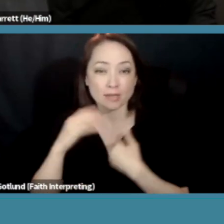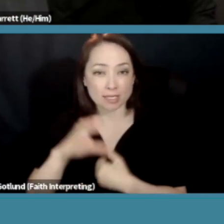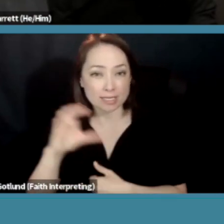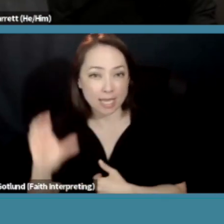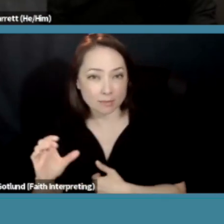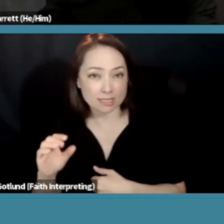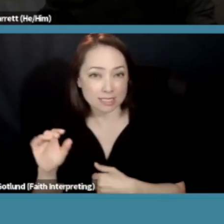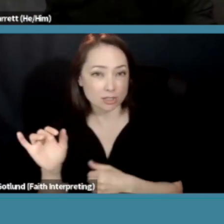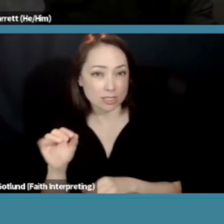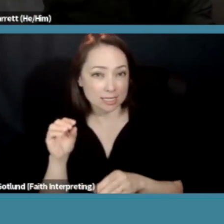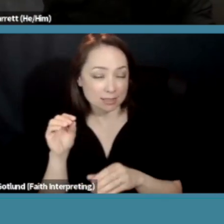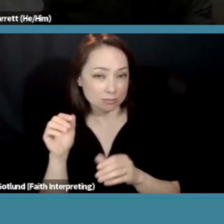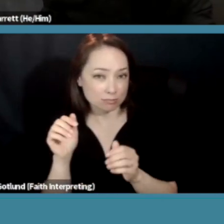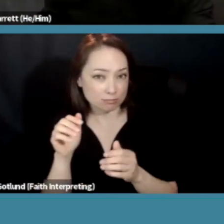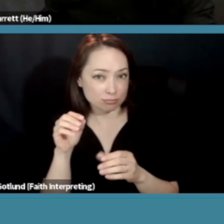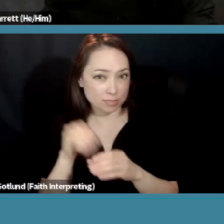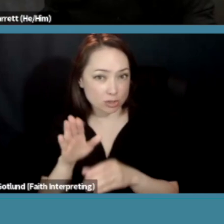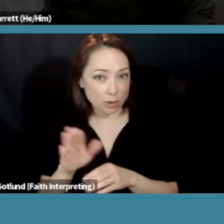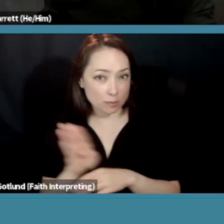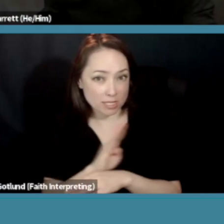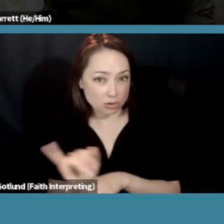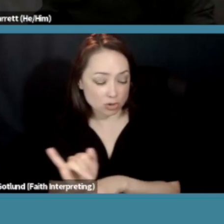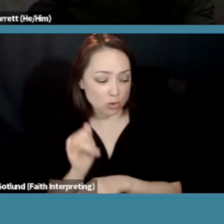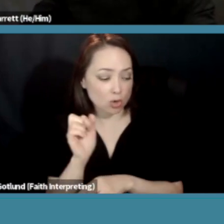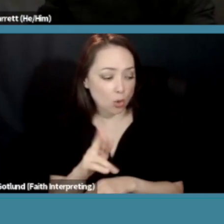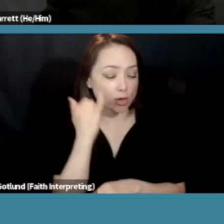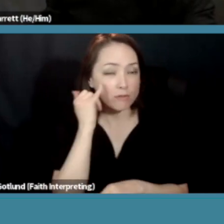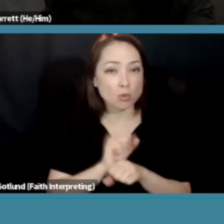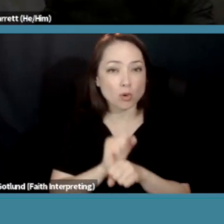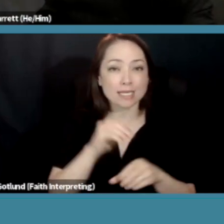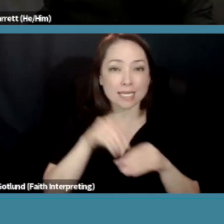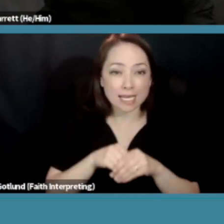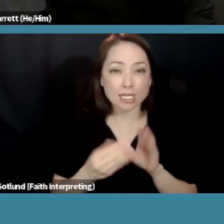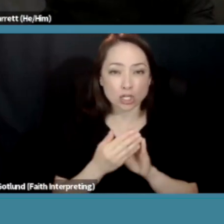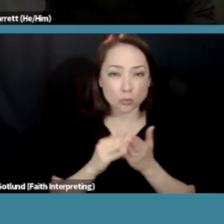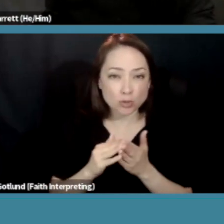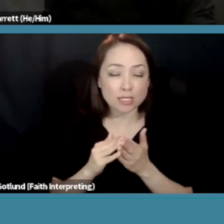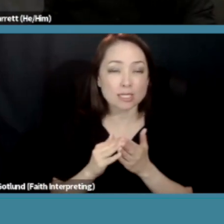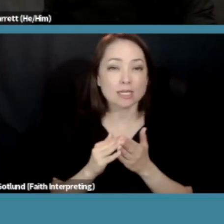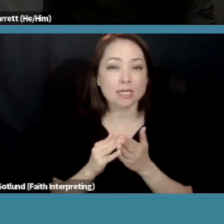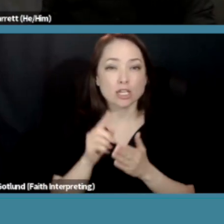Also, if you are really working within a community and you know others,